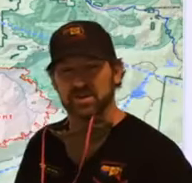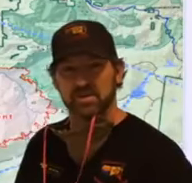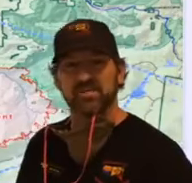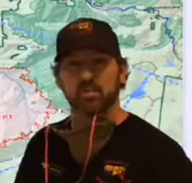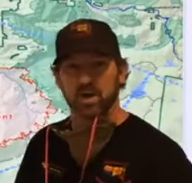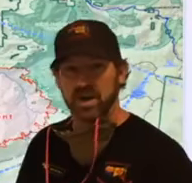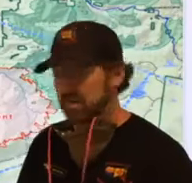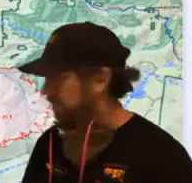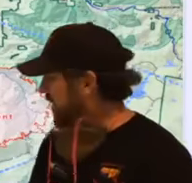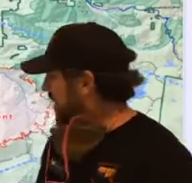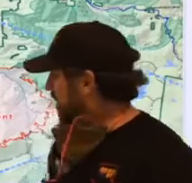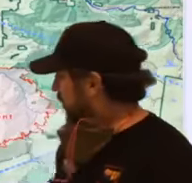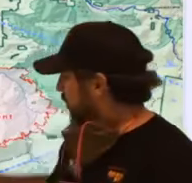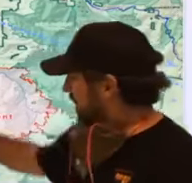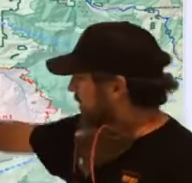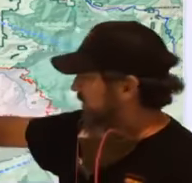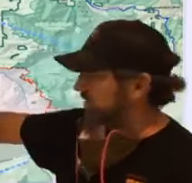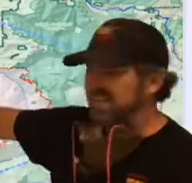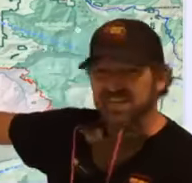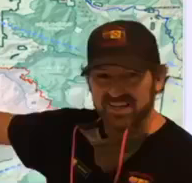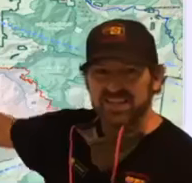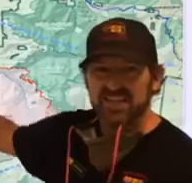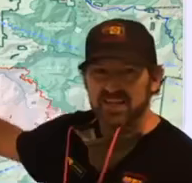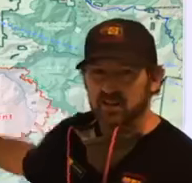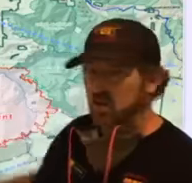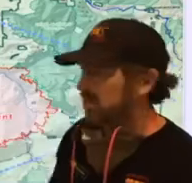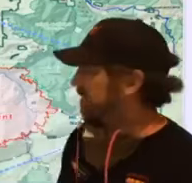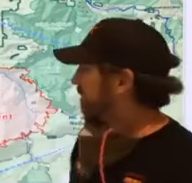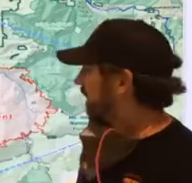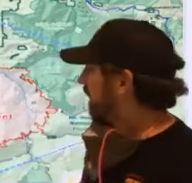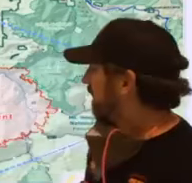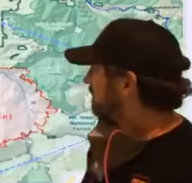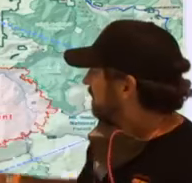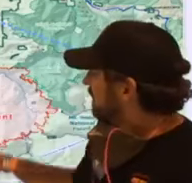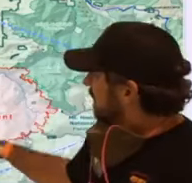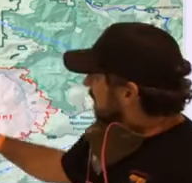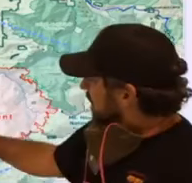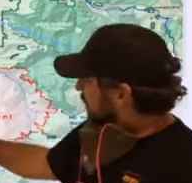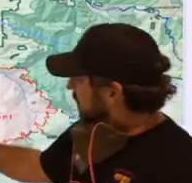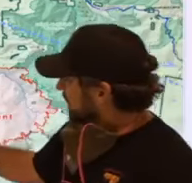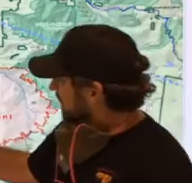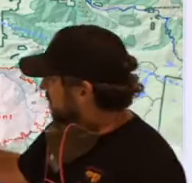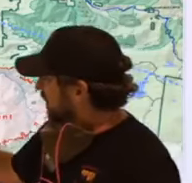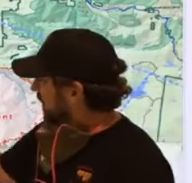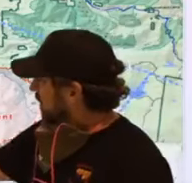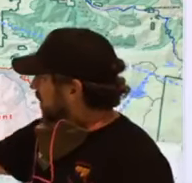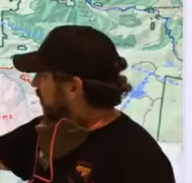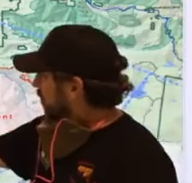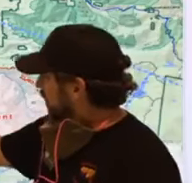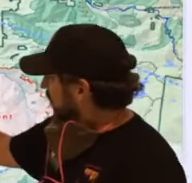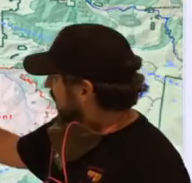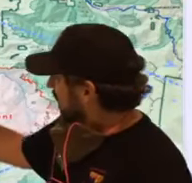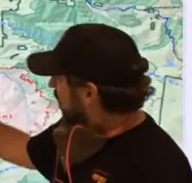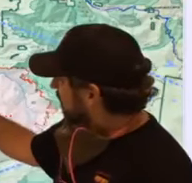some infrared so be able to detect the heat along some of the lines so essentially we're working really hard